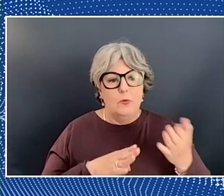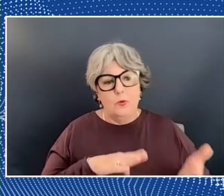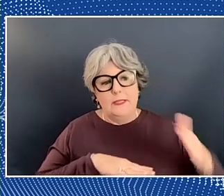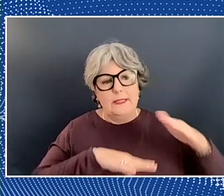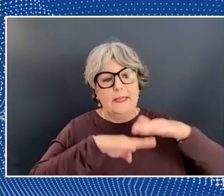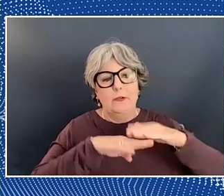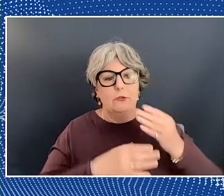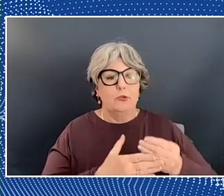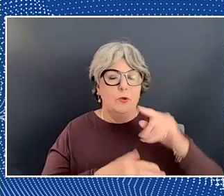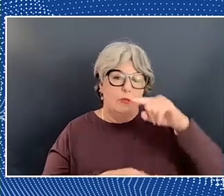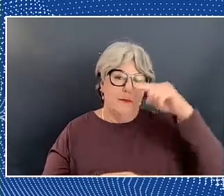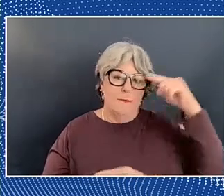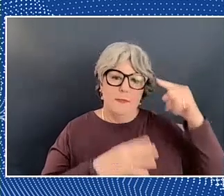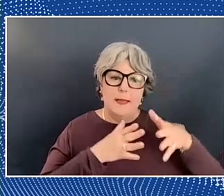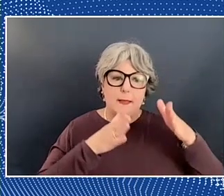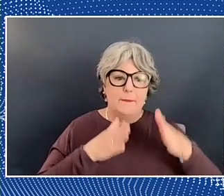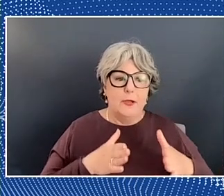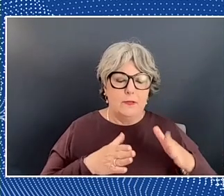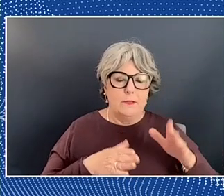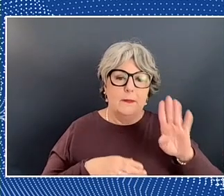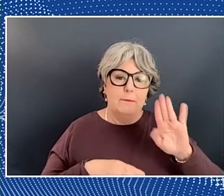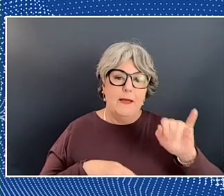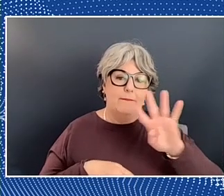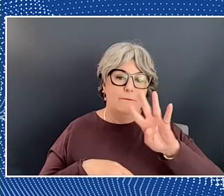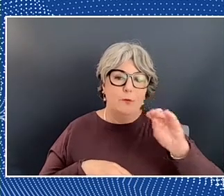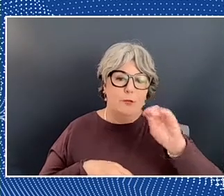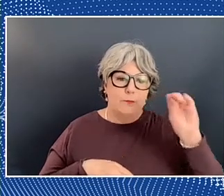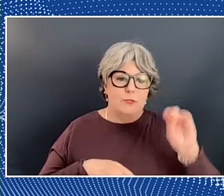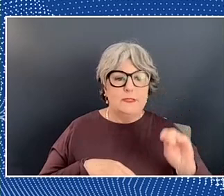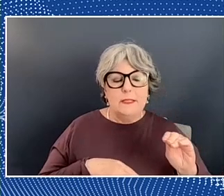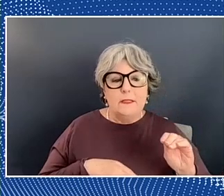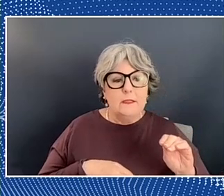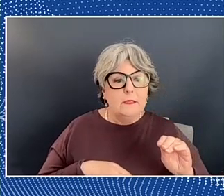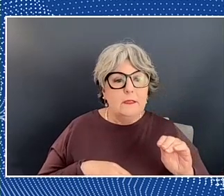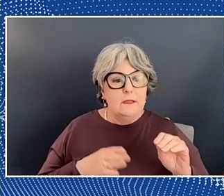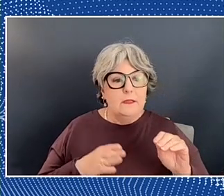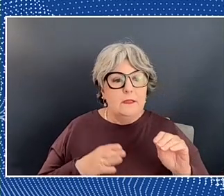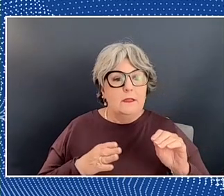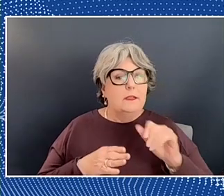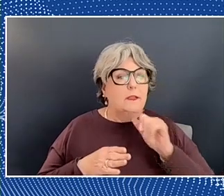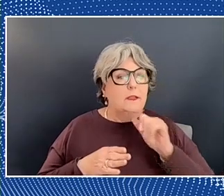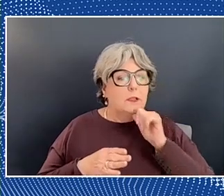Americans by 40%. The plan must not leave out borrowers who